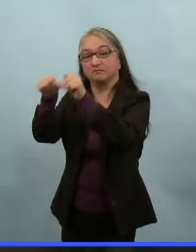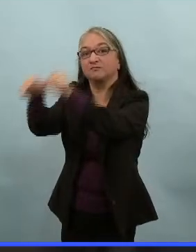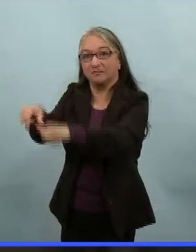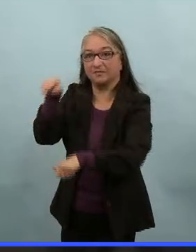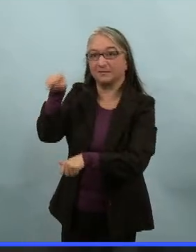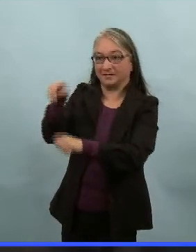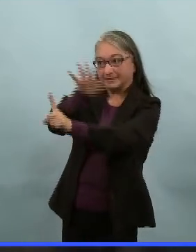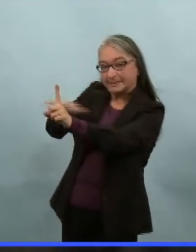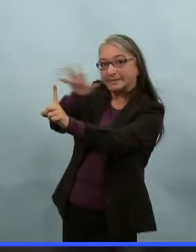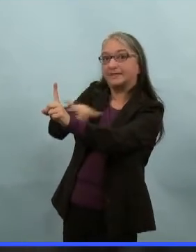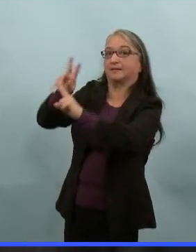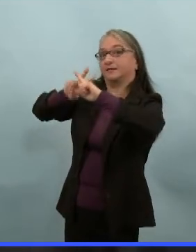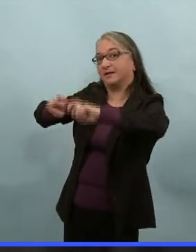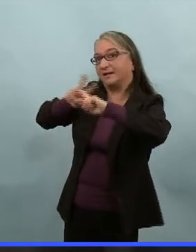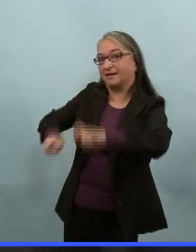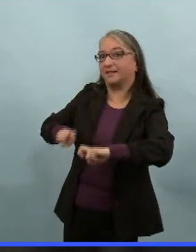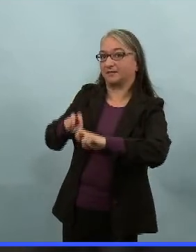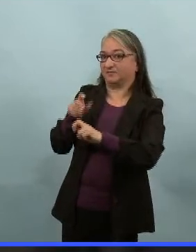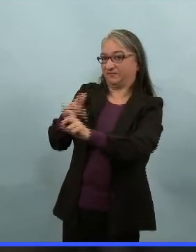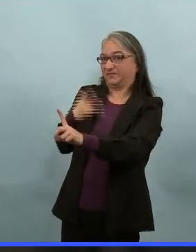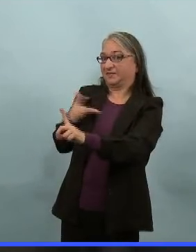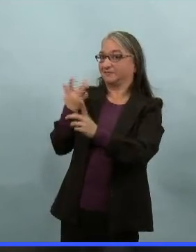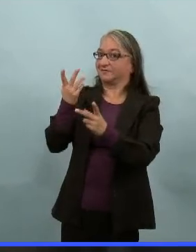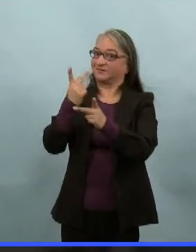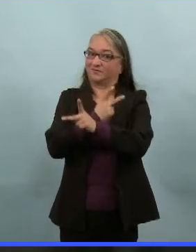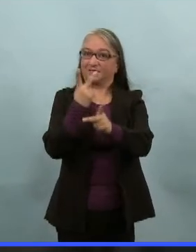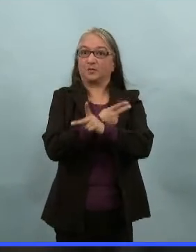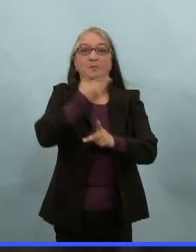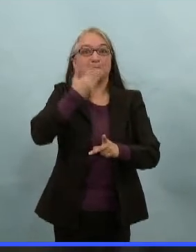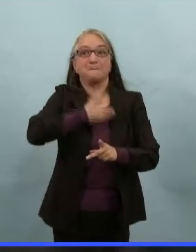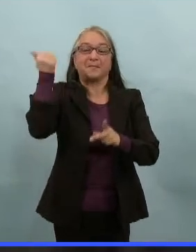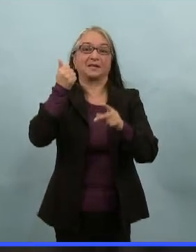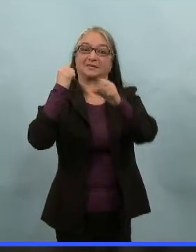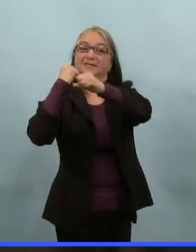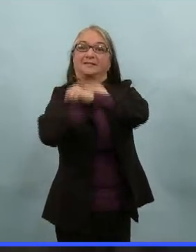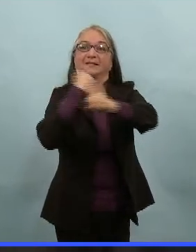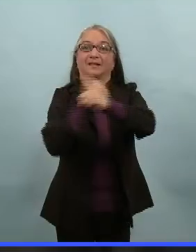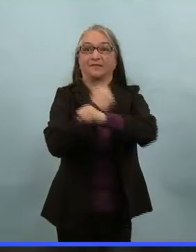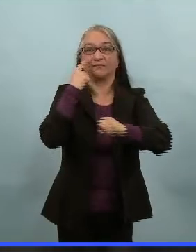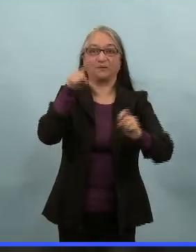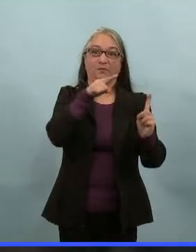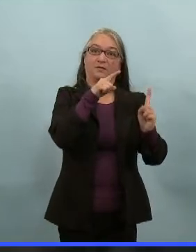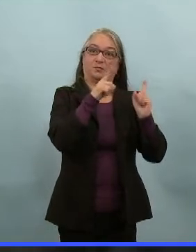rapid antigen positives that don't go for vcr but that'll be much more difficult but i think from a